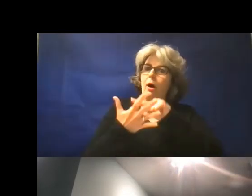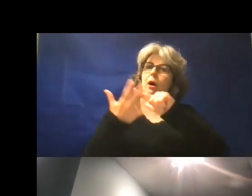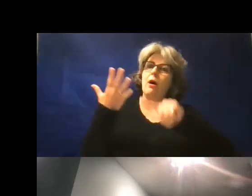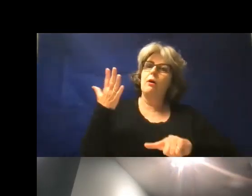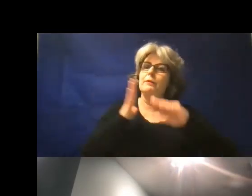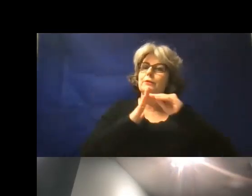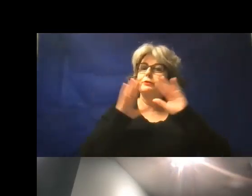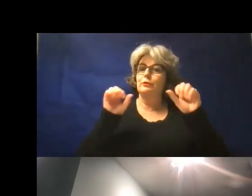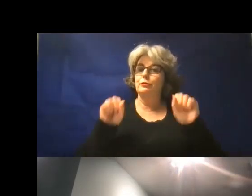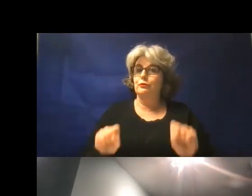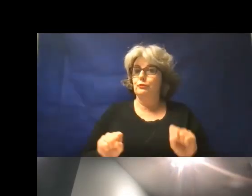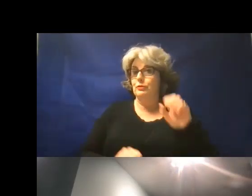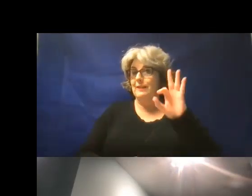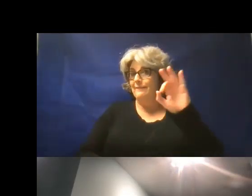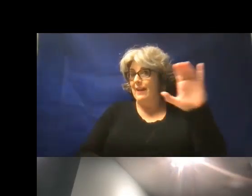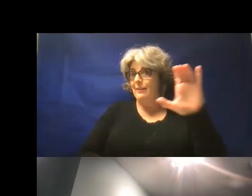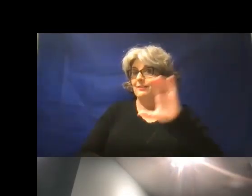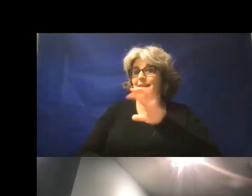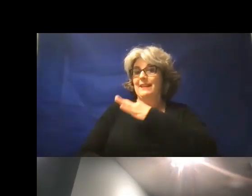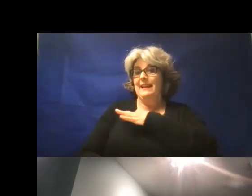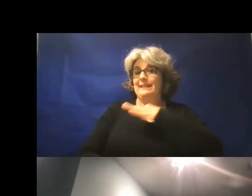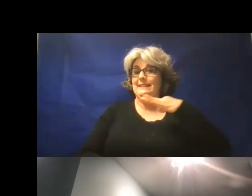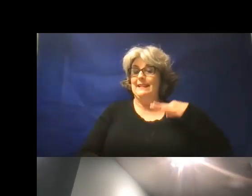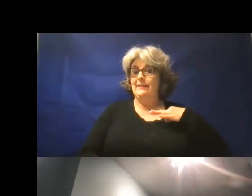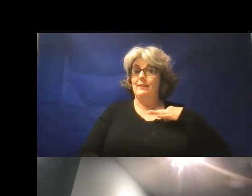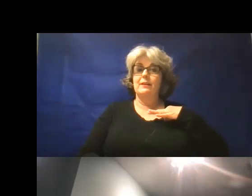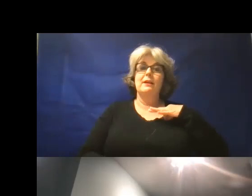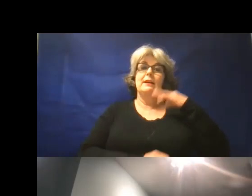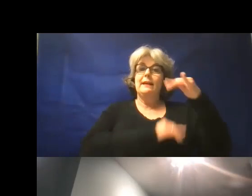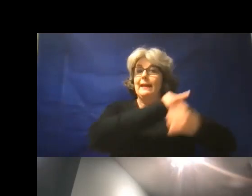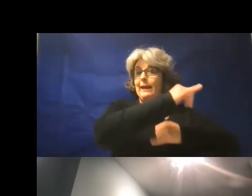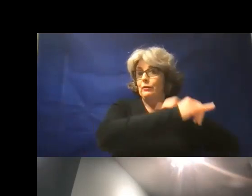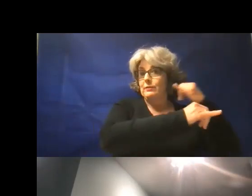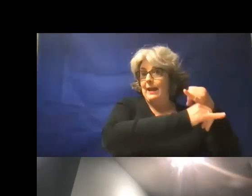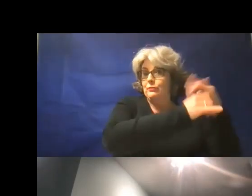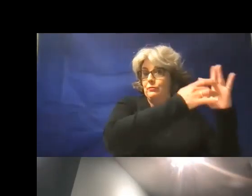and faculty and staff both from the international side as well as on outgoing